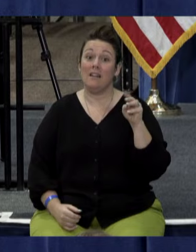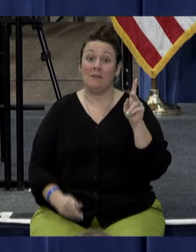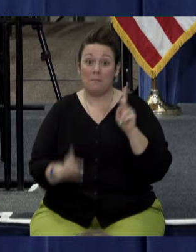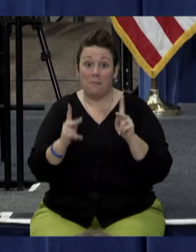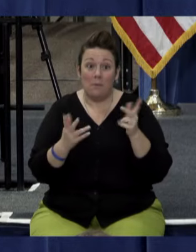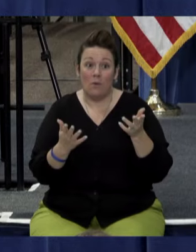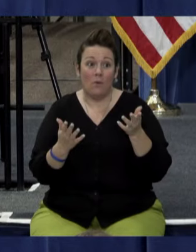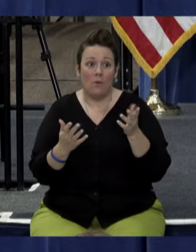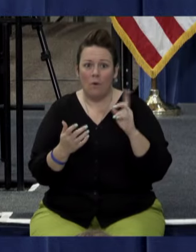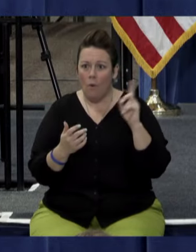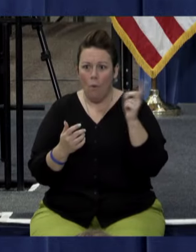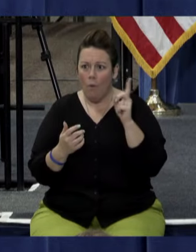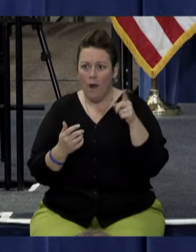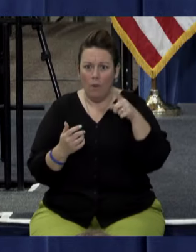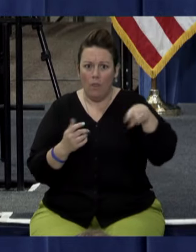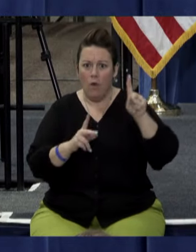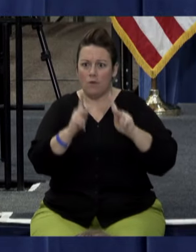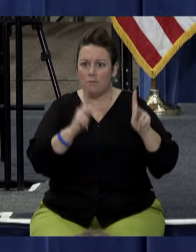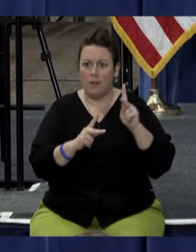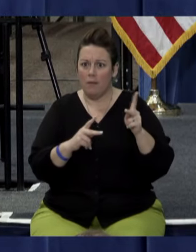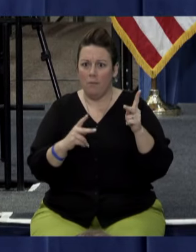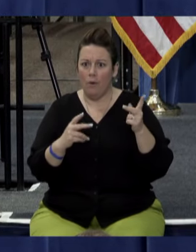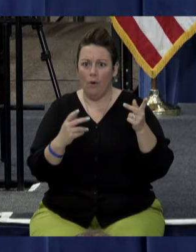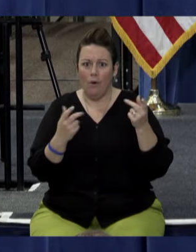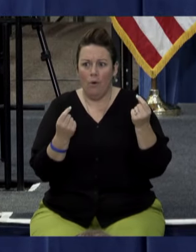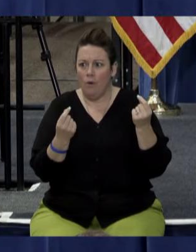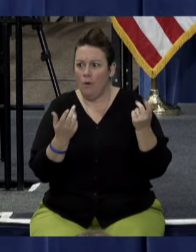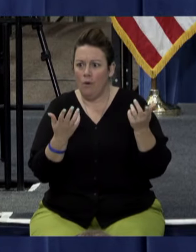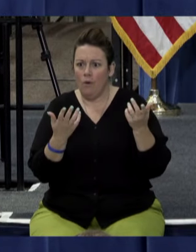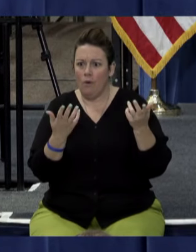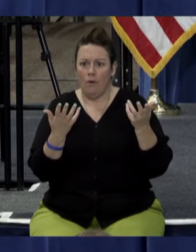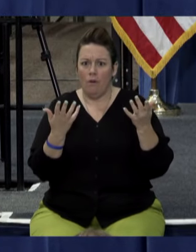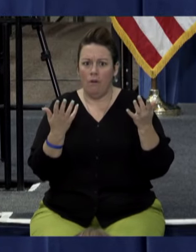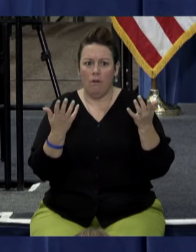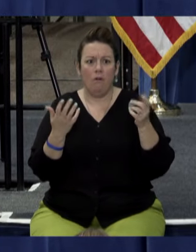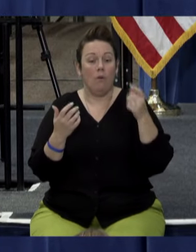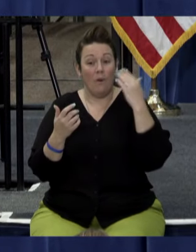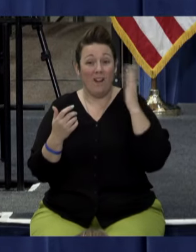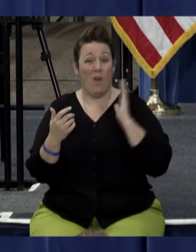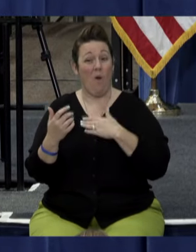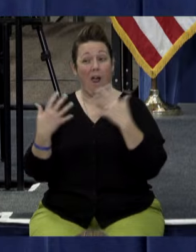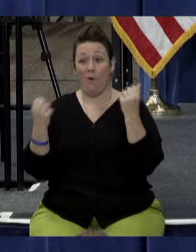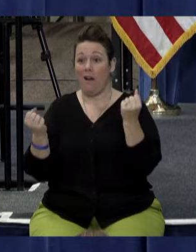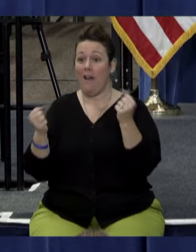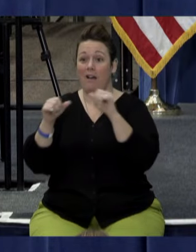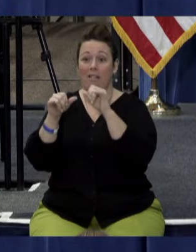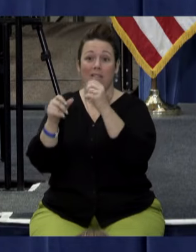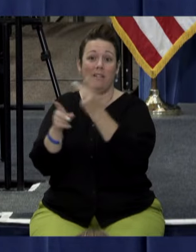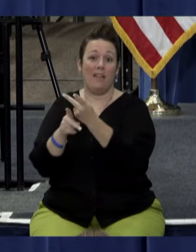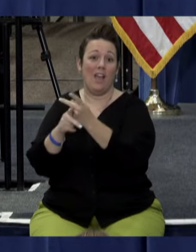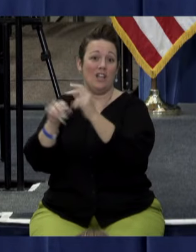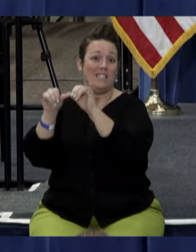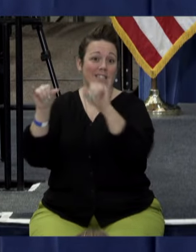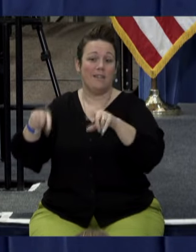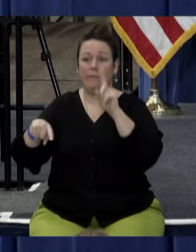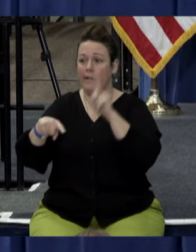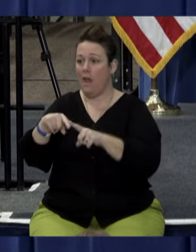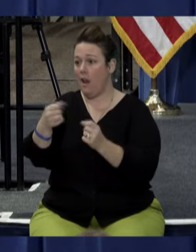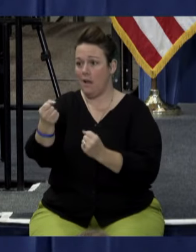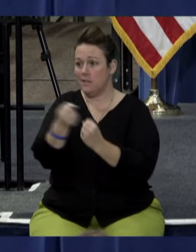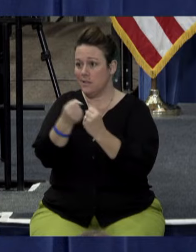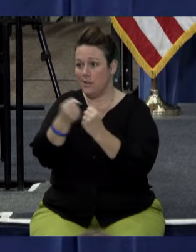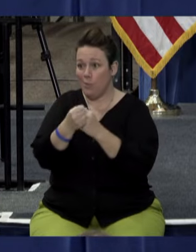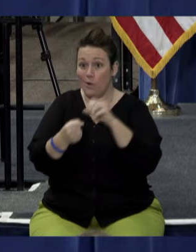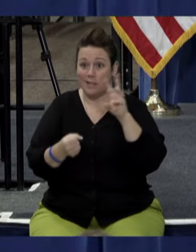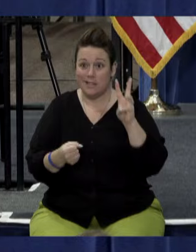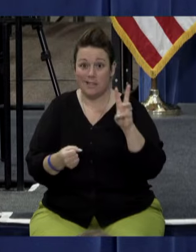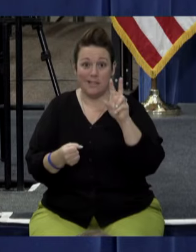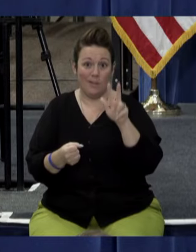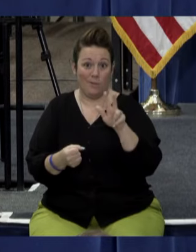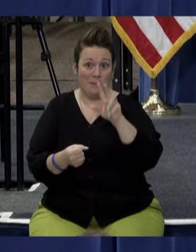they be? Because we know our healthcare system can't support an additional 63 million people.